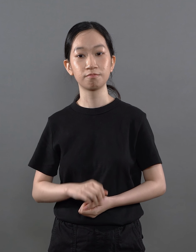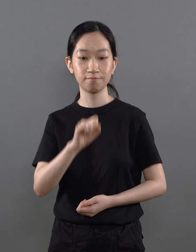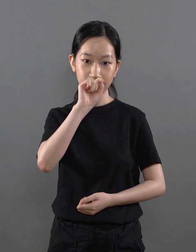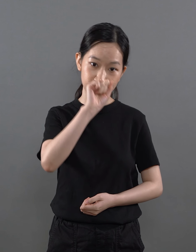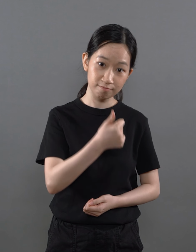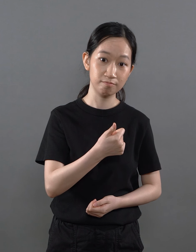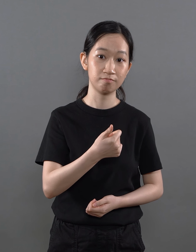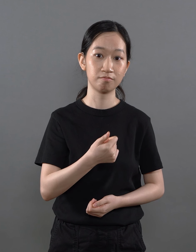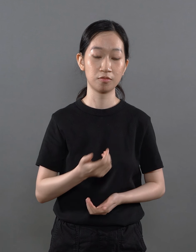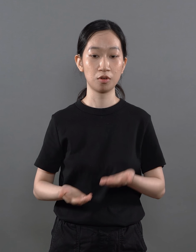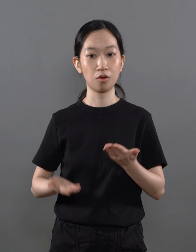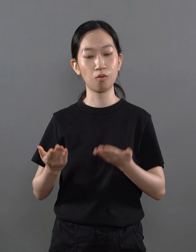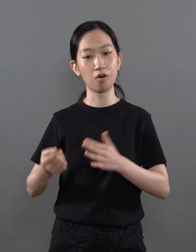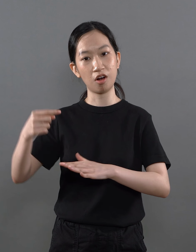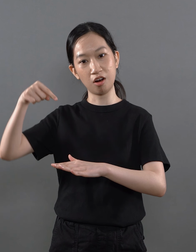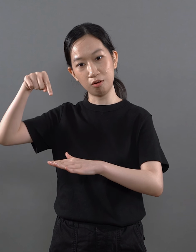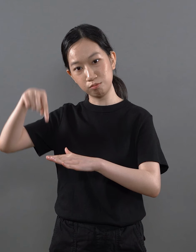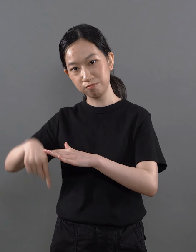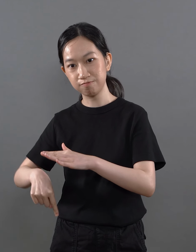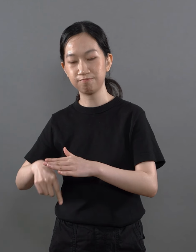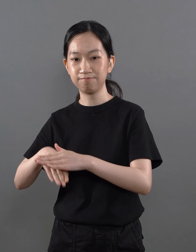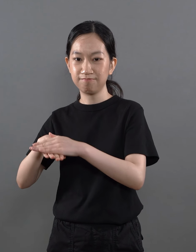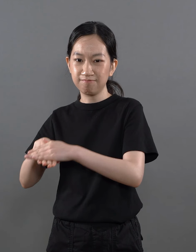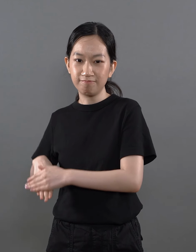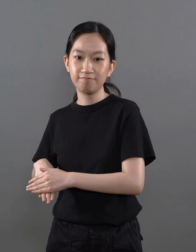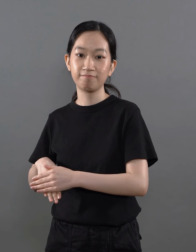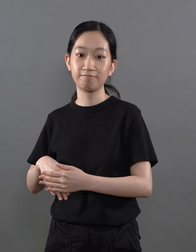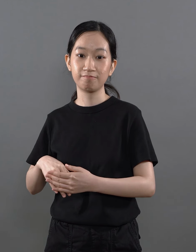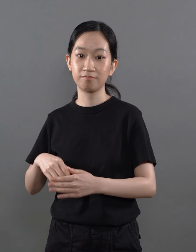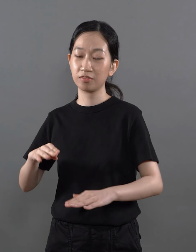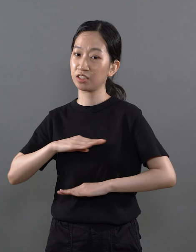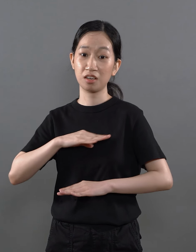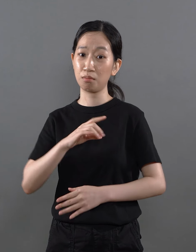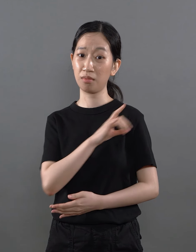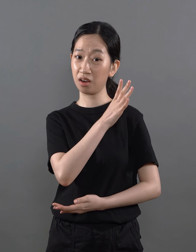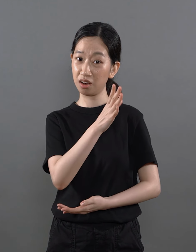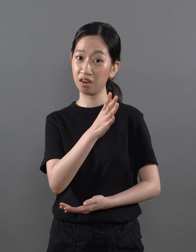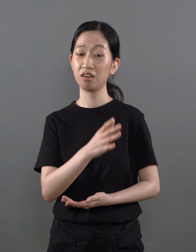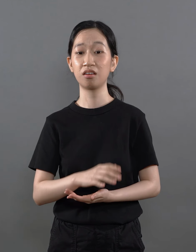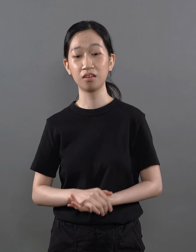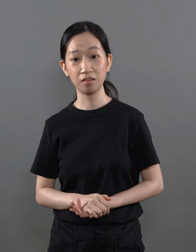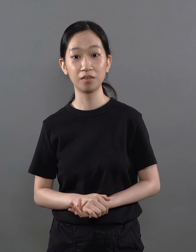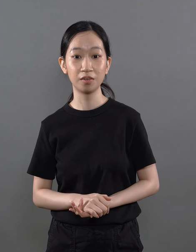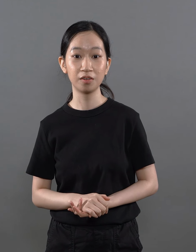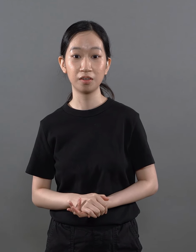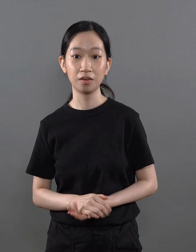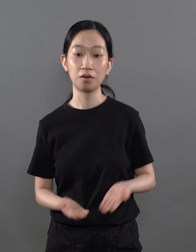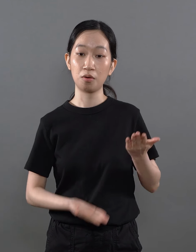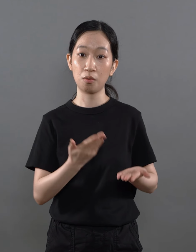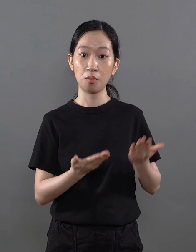preferences, or something deep in us… They’ve become our second nature